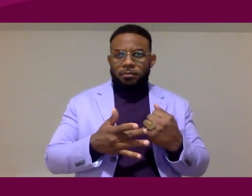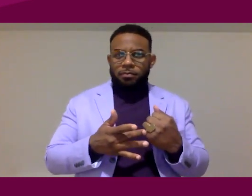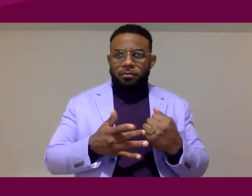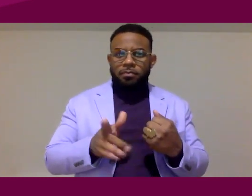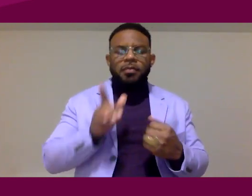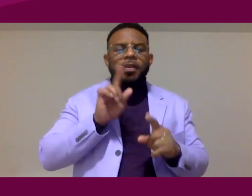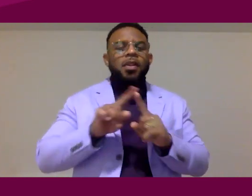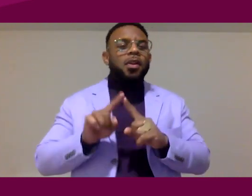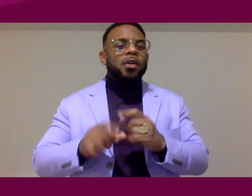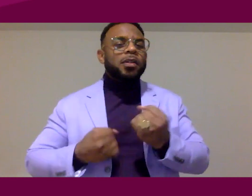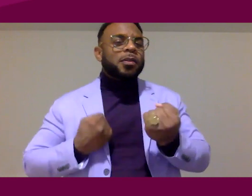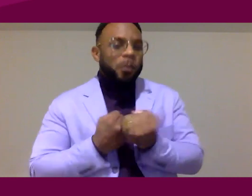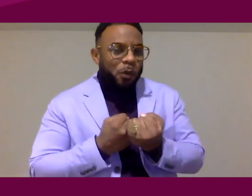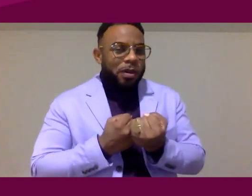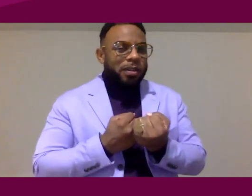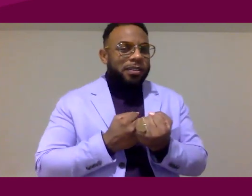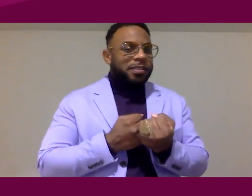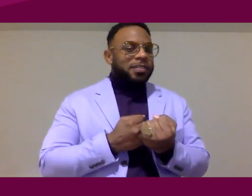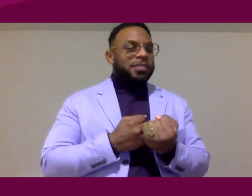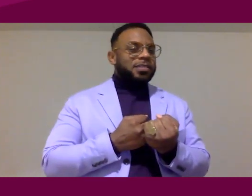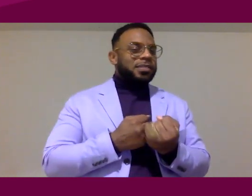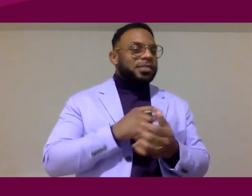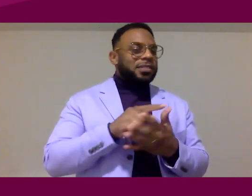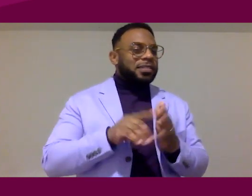will also support these new technologies.